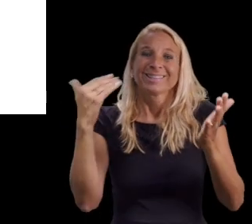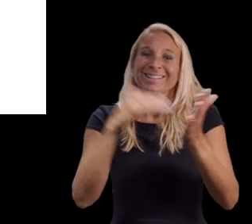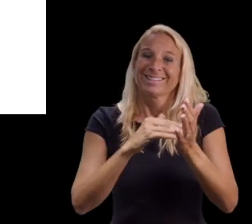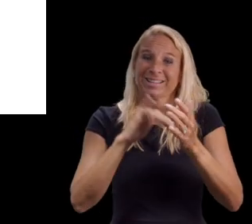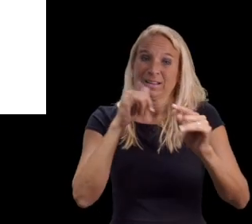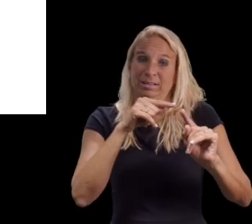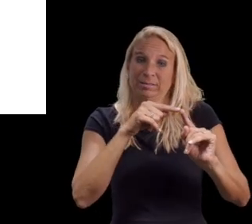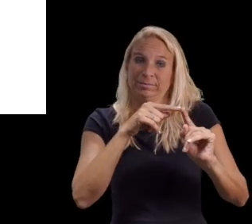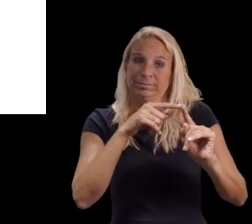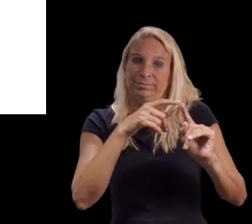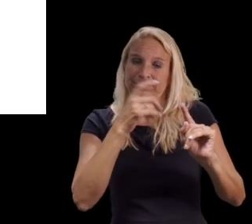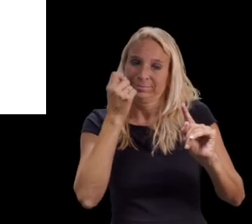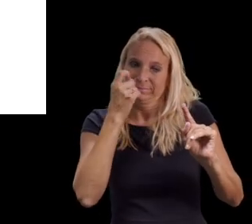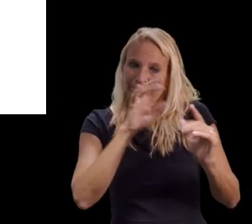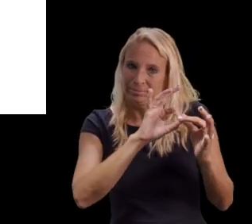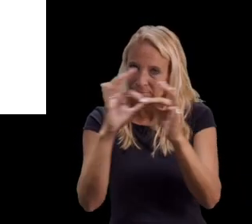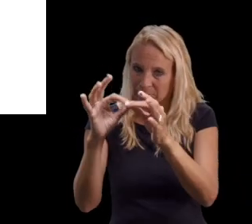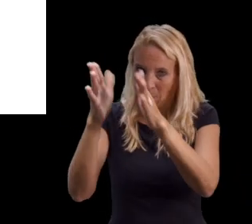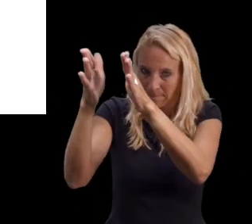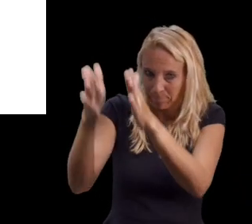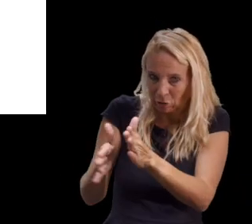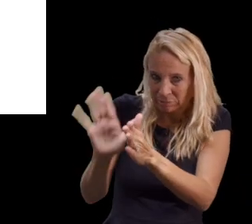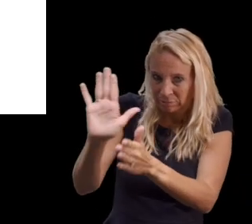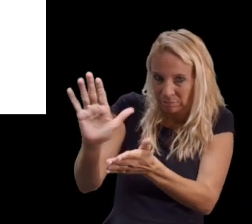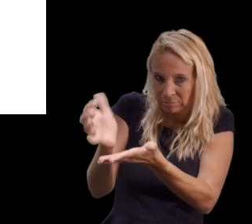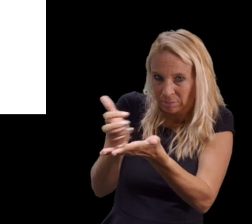Again, this refers to the person's income only